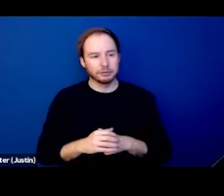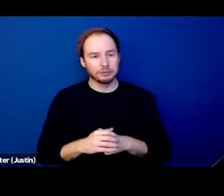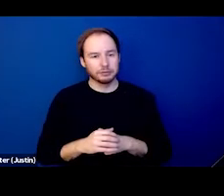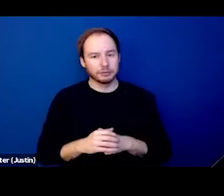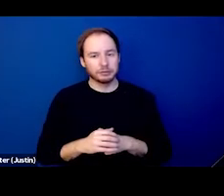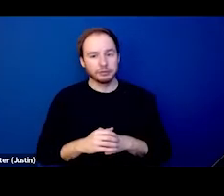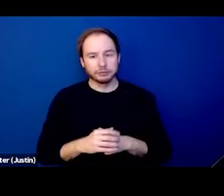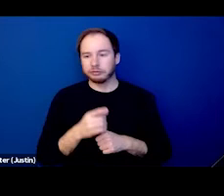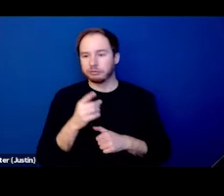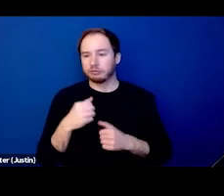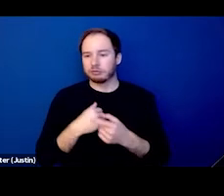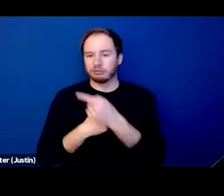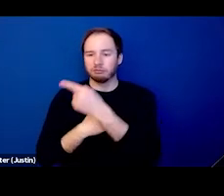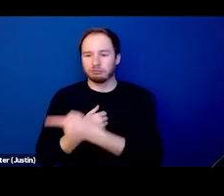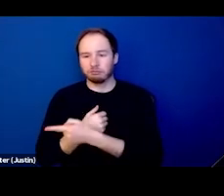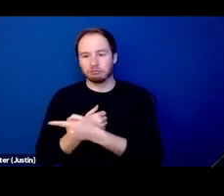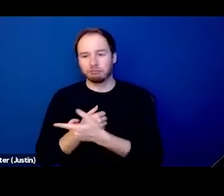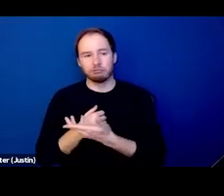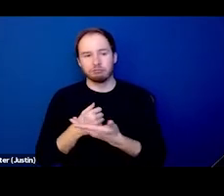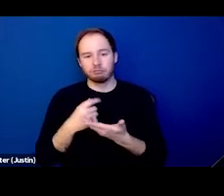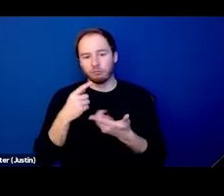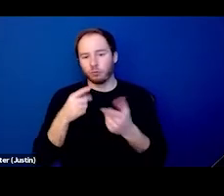And this is just some guidance for when you engage your audience.